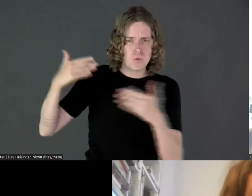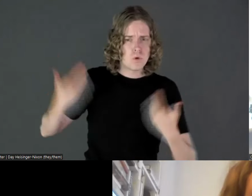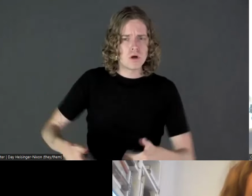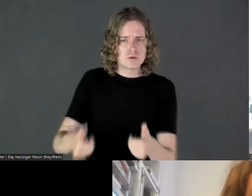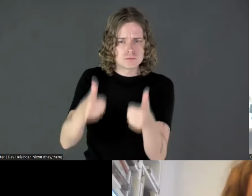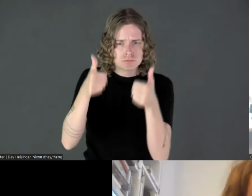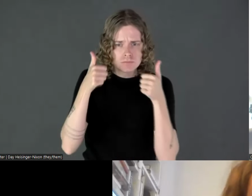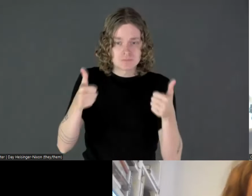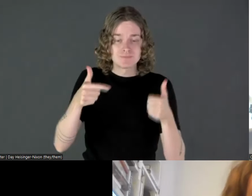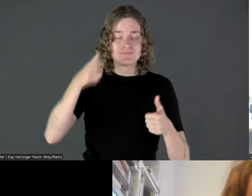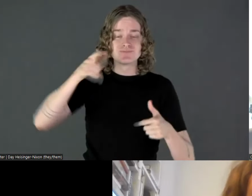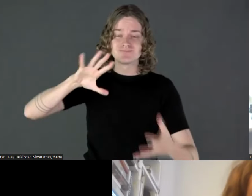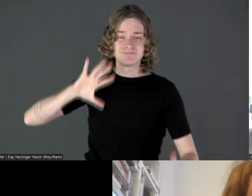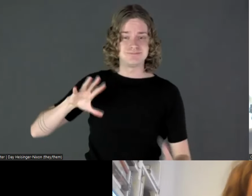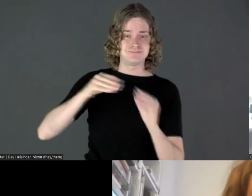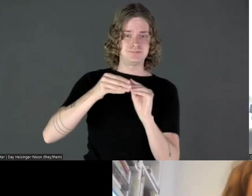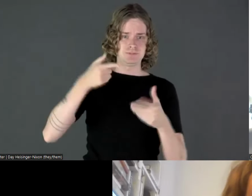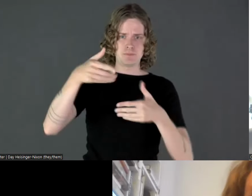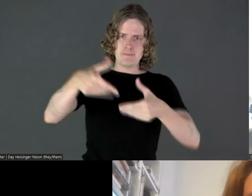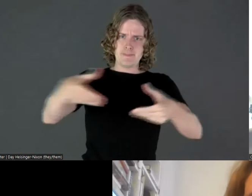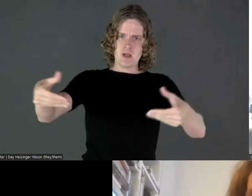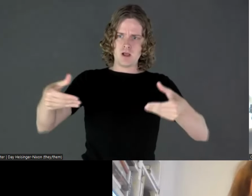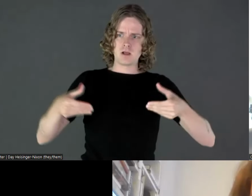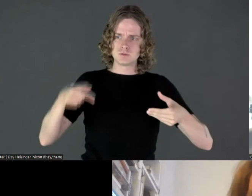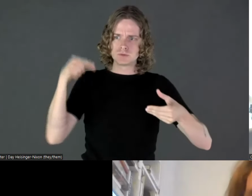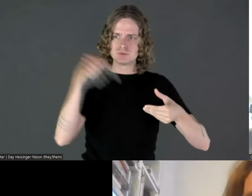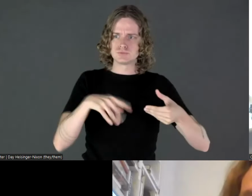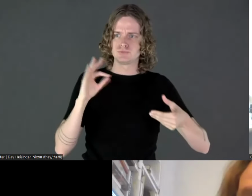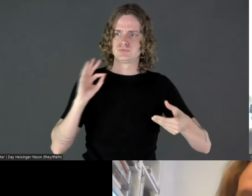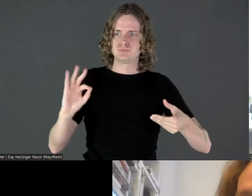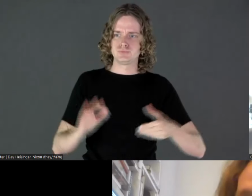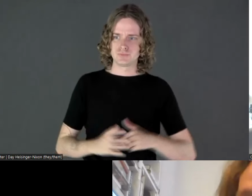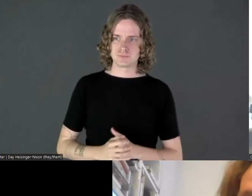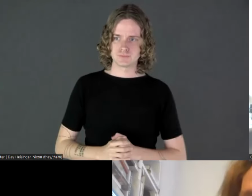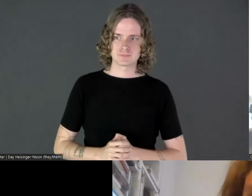really needed in the sector. I would really encourage you know,